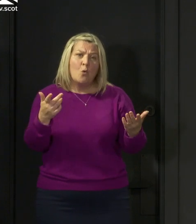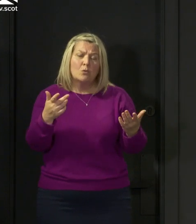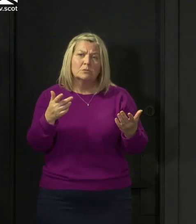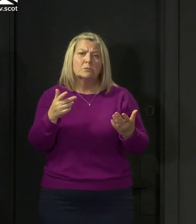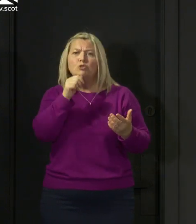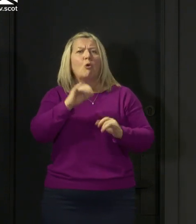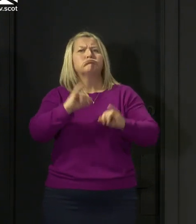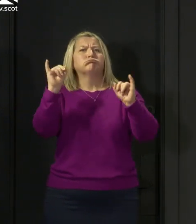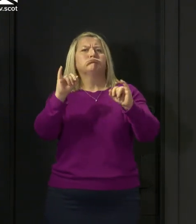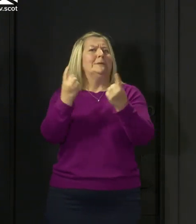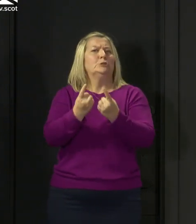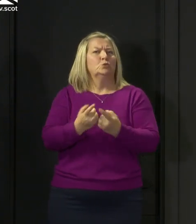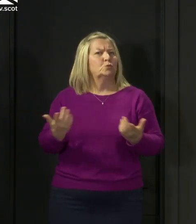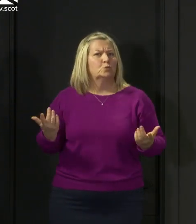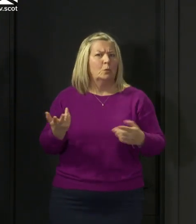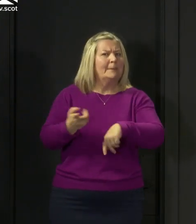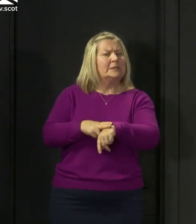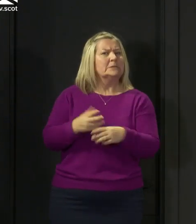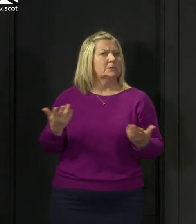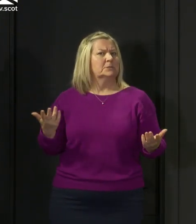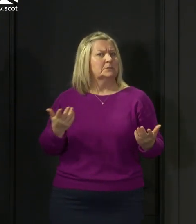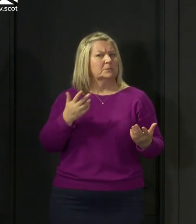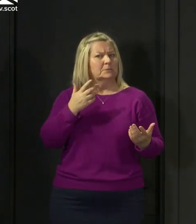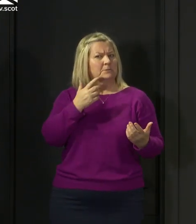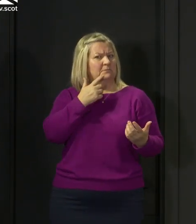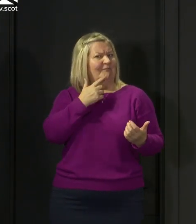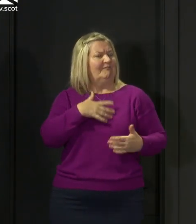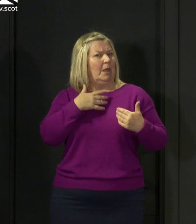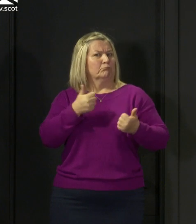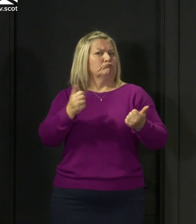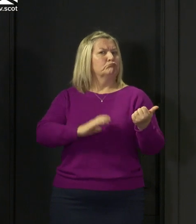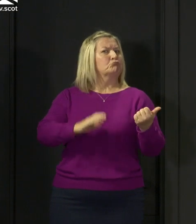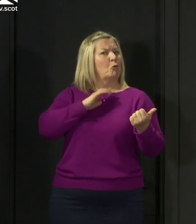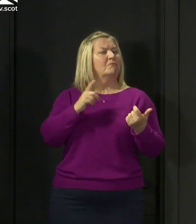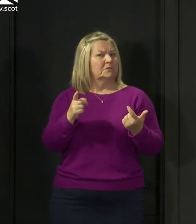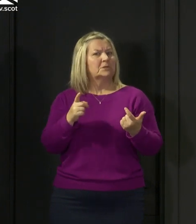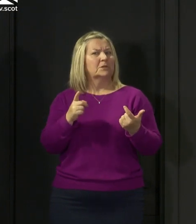issue in terms of policing and use the example of differences in the law already north and